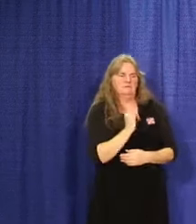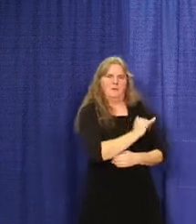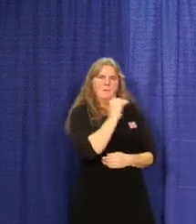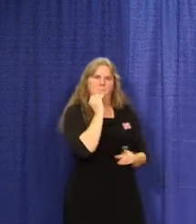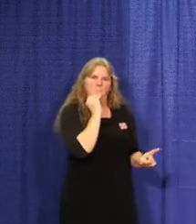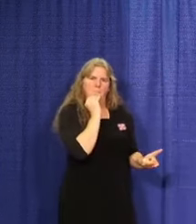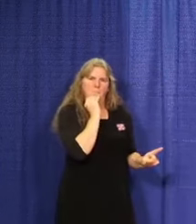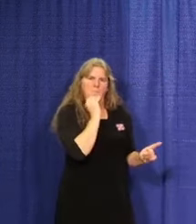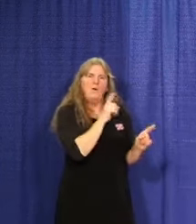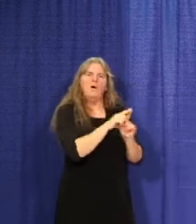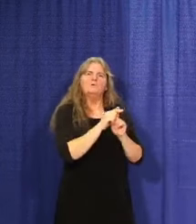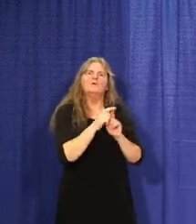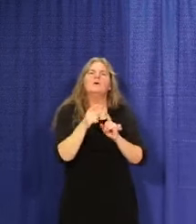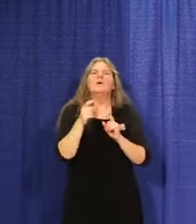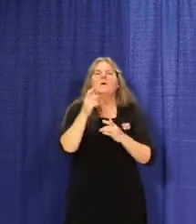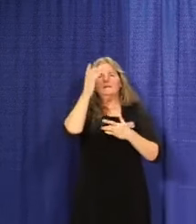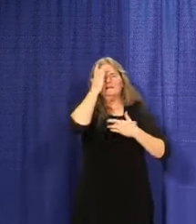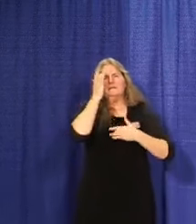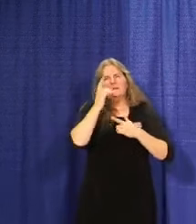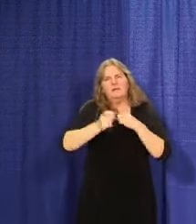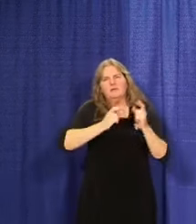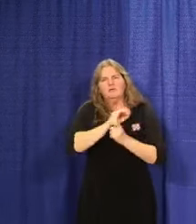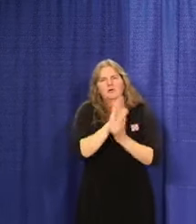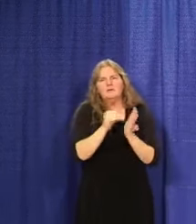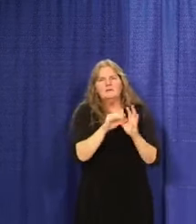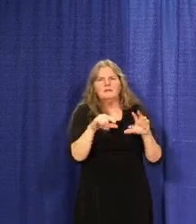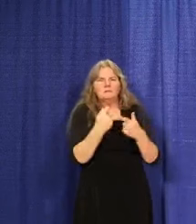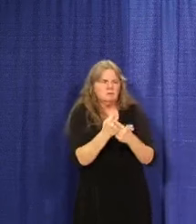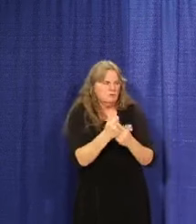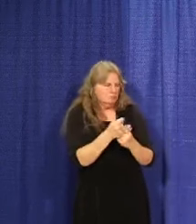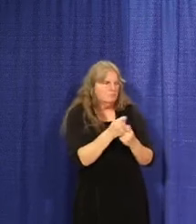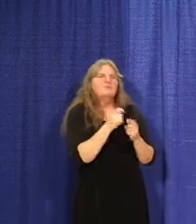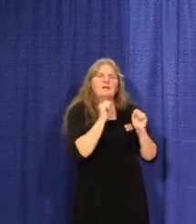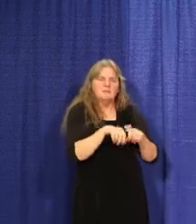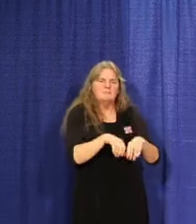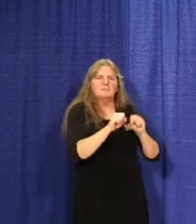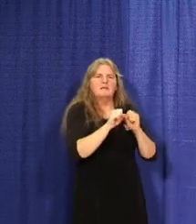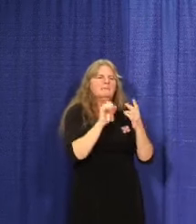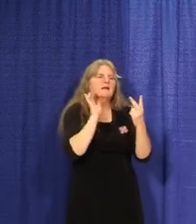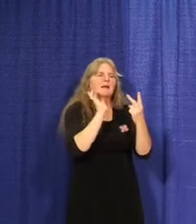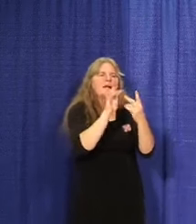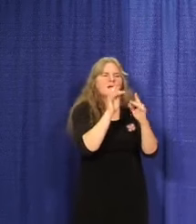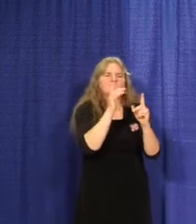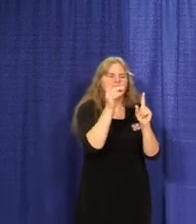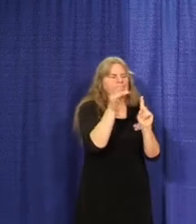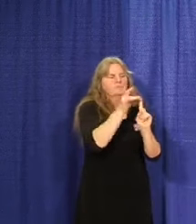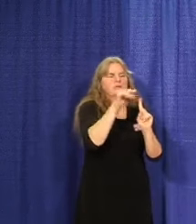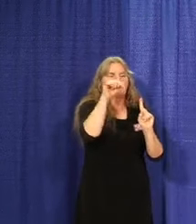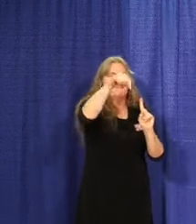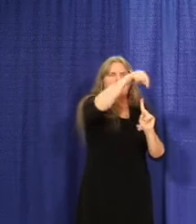to test and eliminate contacts during the investigation. As for our previous